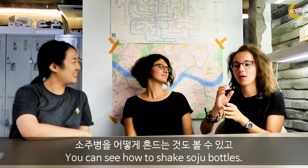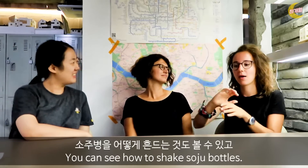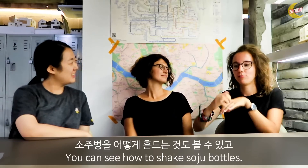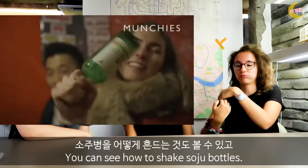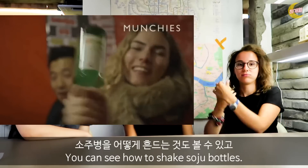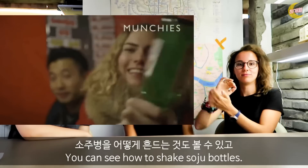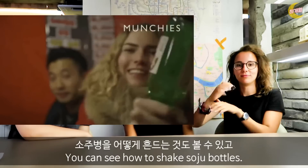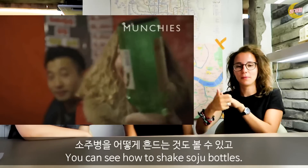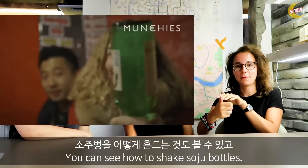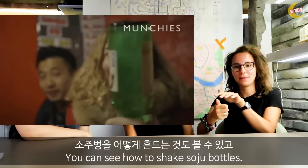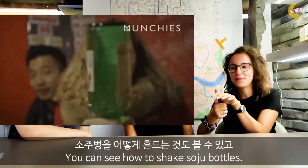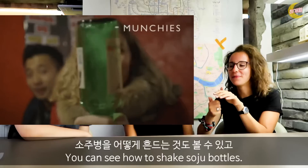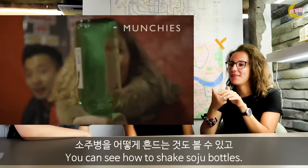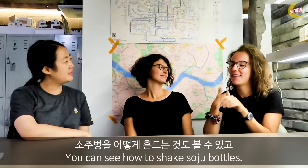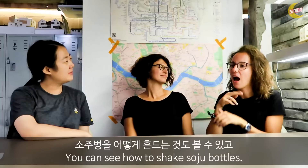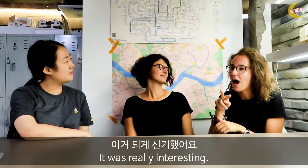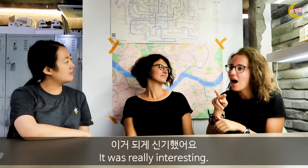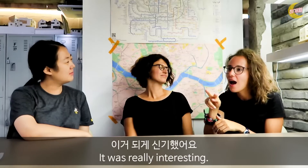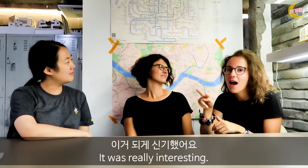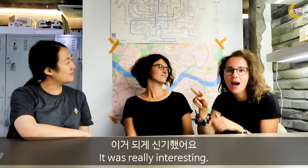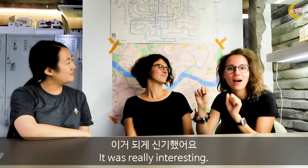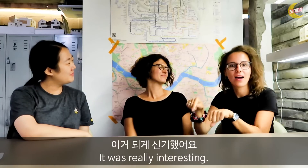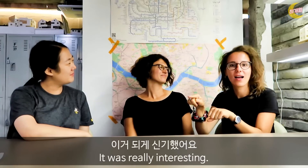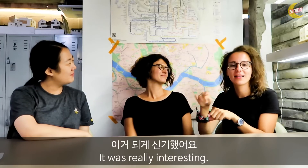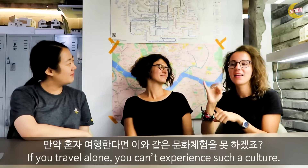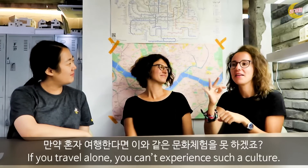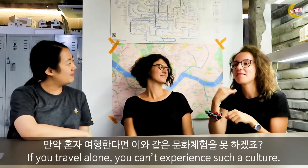You can see how to shake soju bottles. It was really interesting.